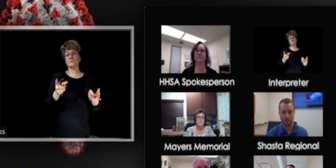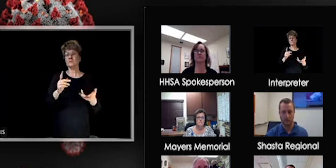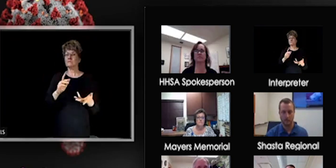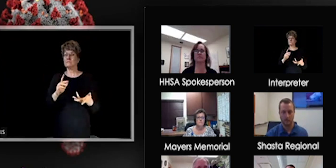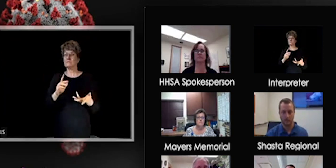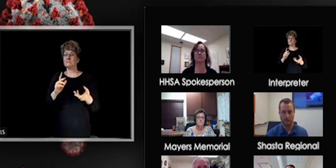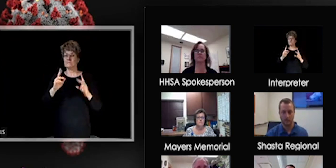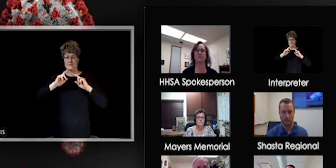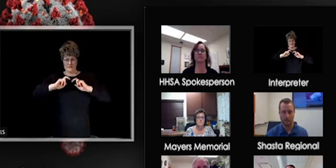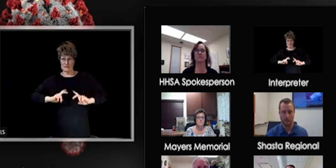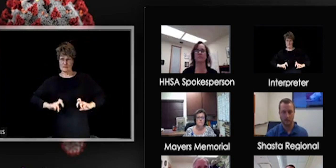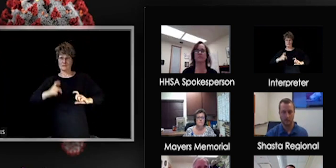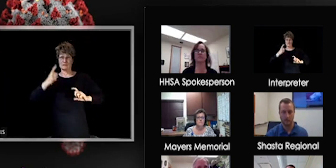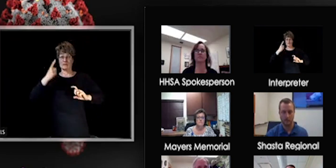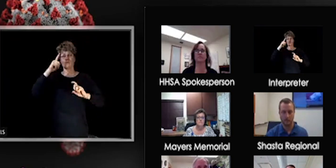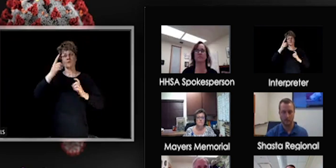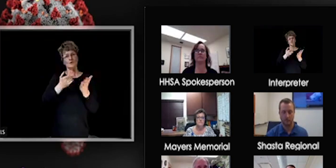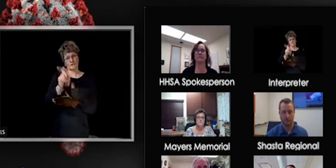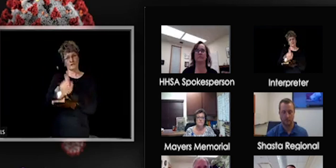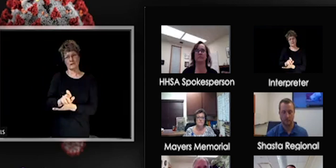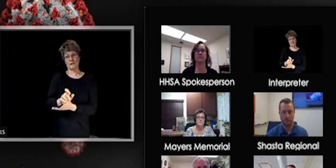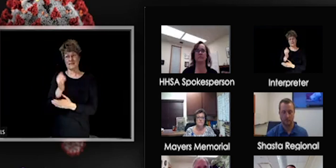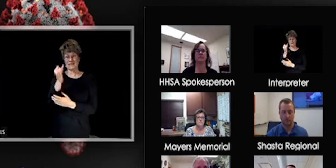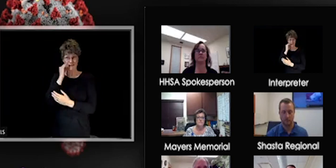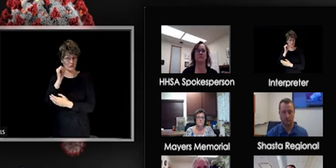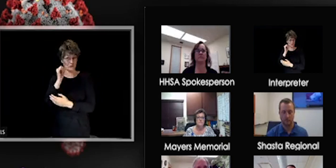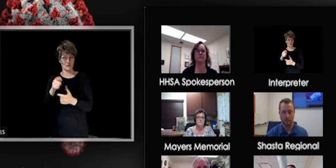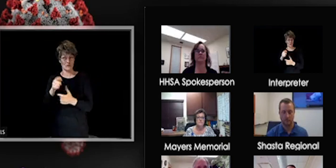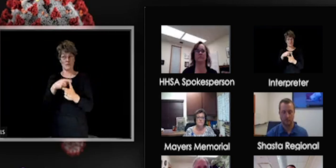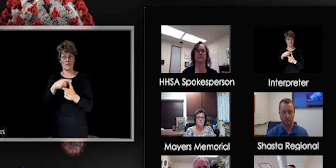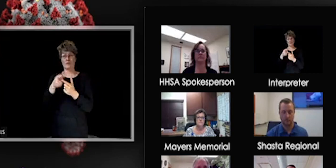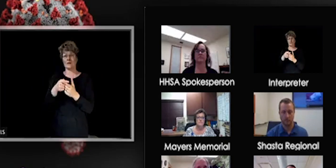As far as answering your question, we can definitely try to get some data. Again, I